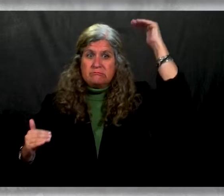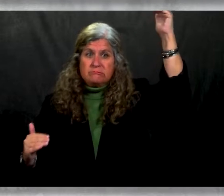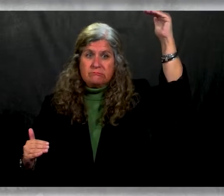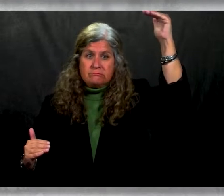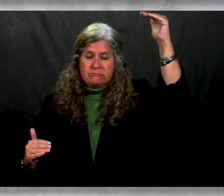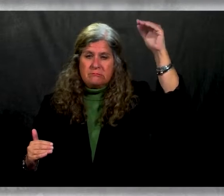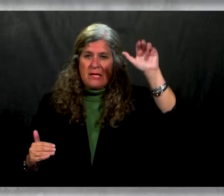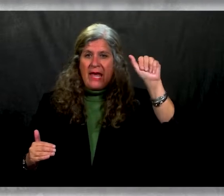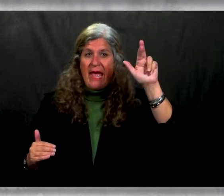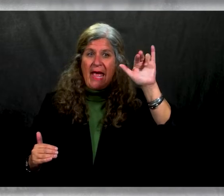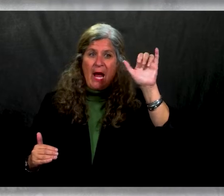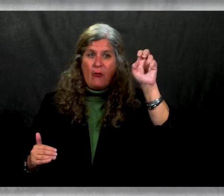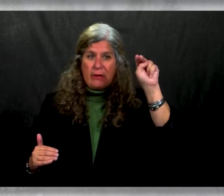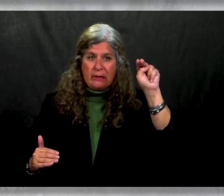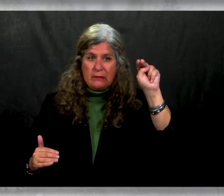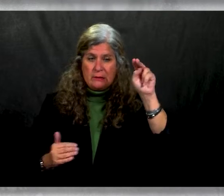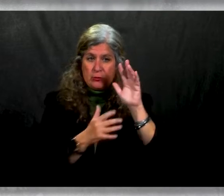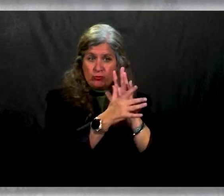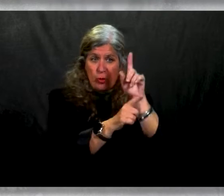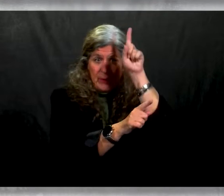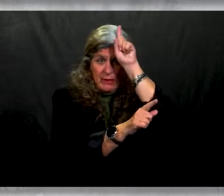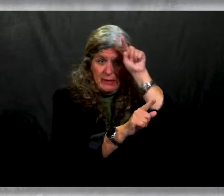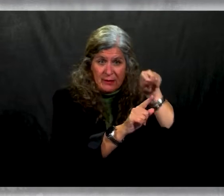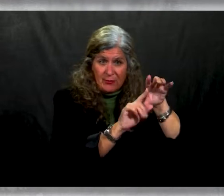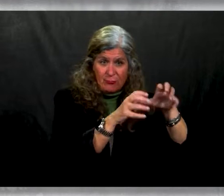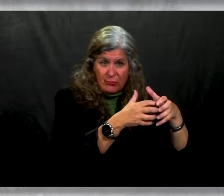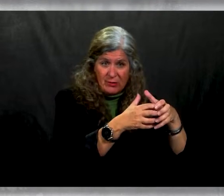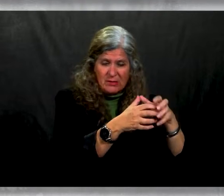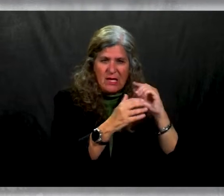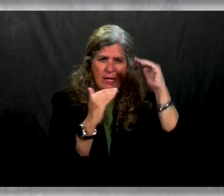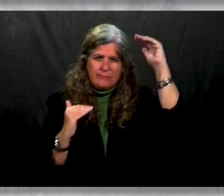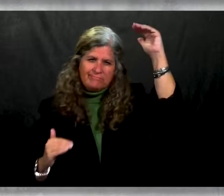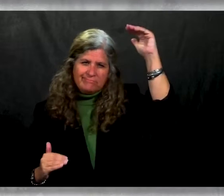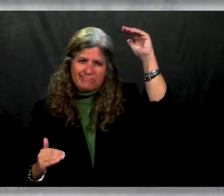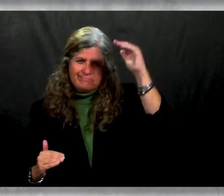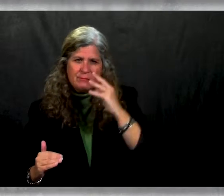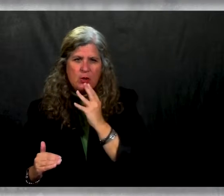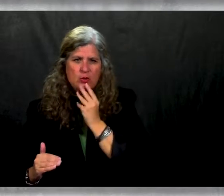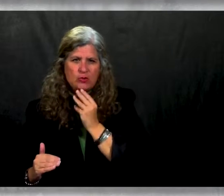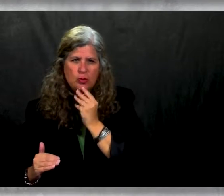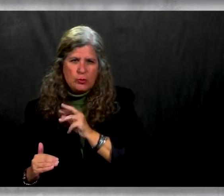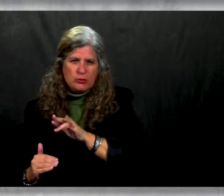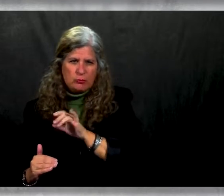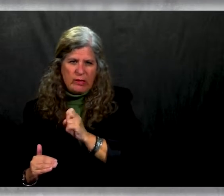While the "Jewish race" constituted the most inferior and dangerous race.